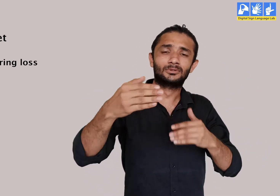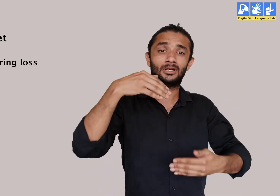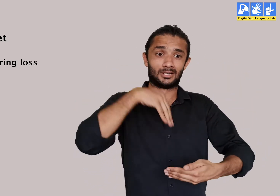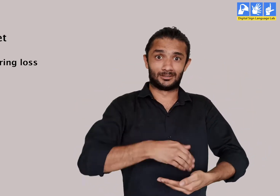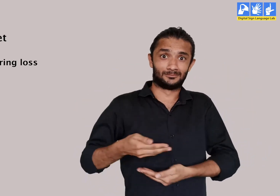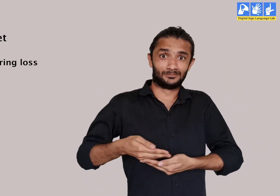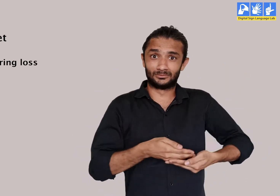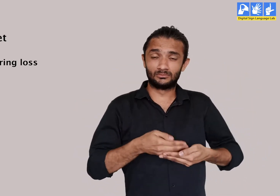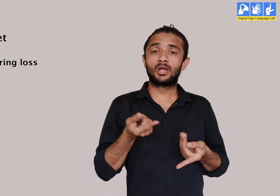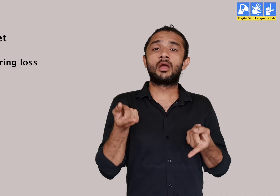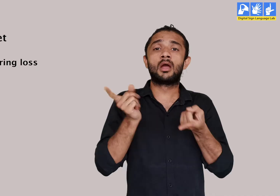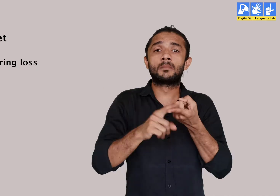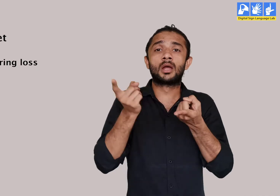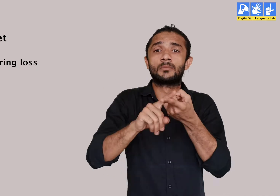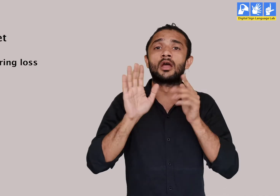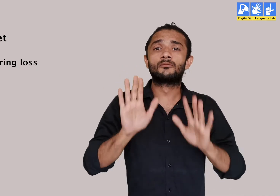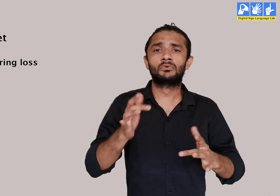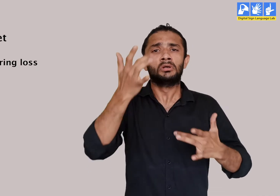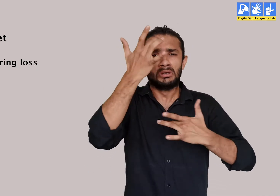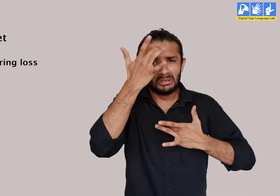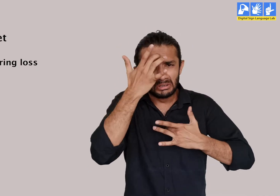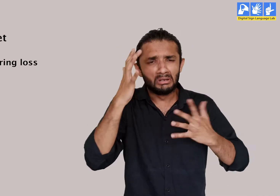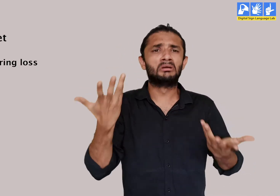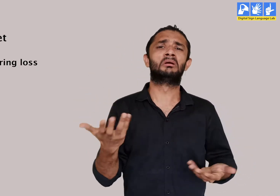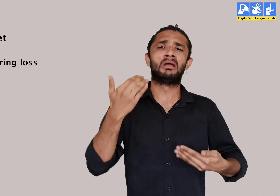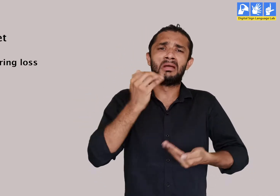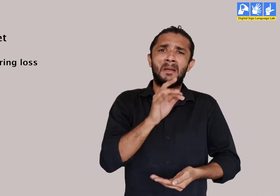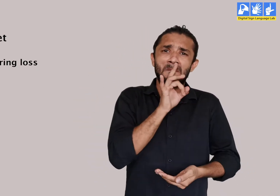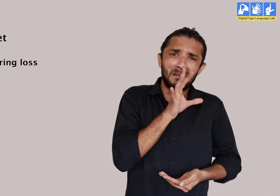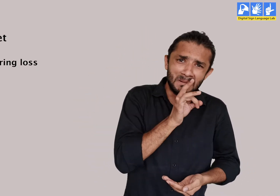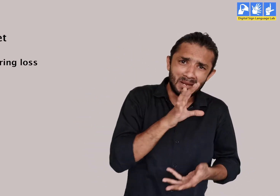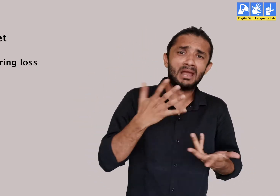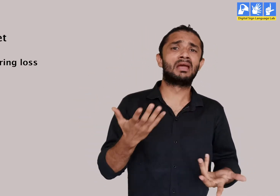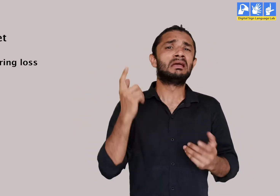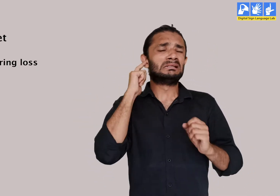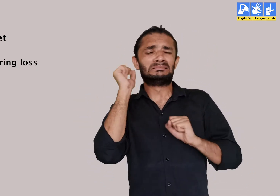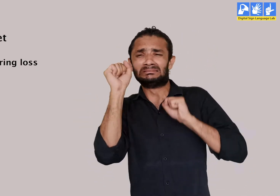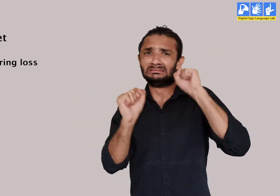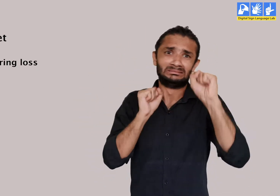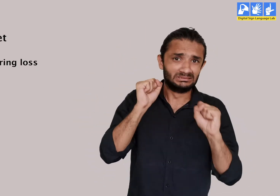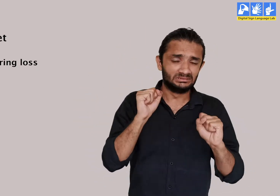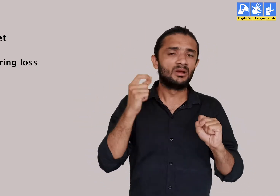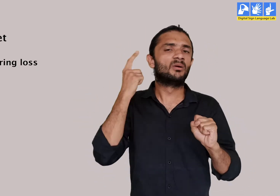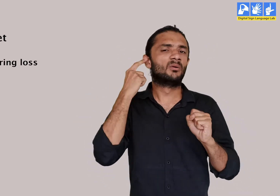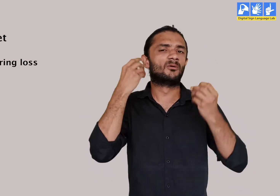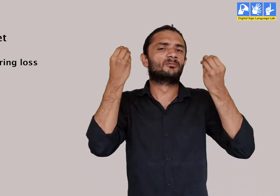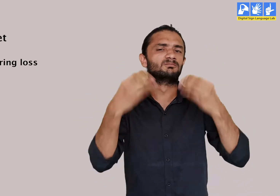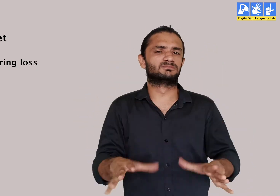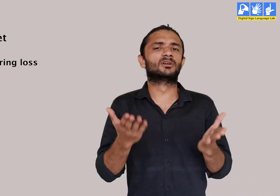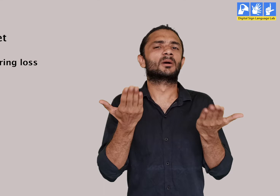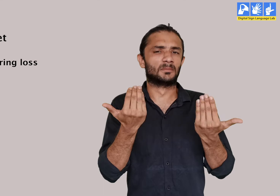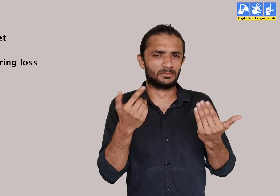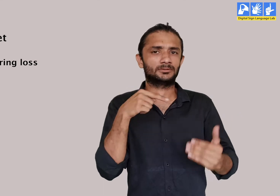It may be heredity or may develop during the prenatal or natal period.